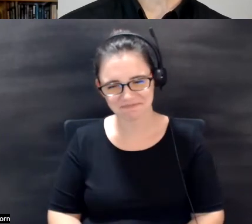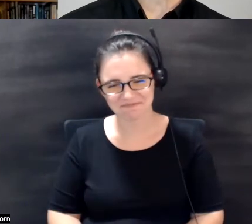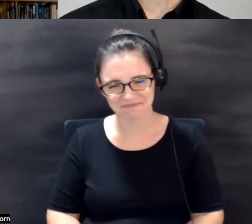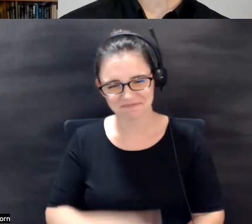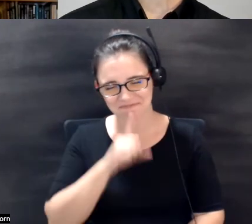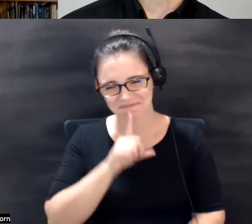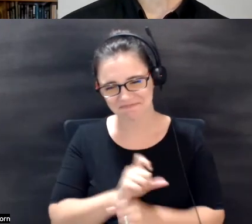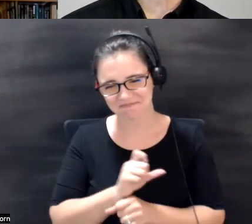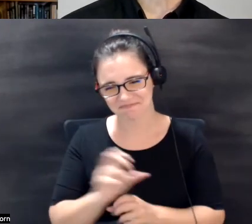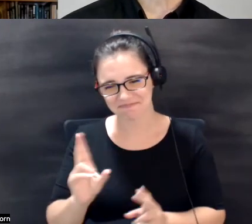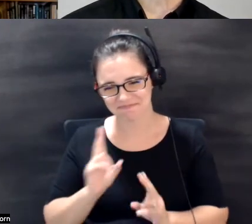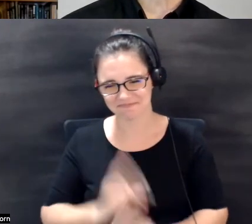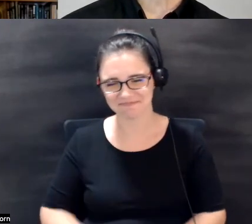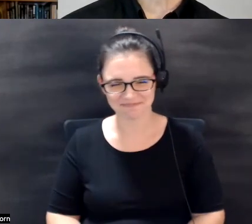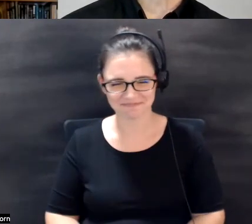Thank you.